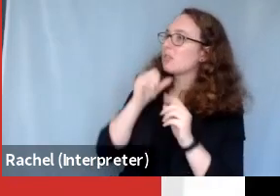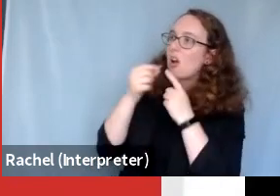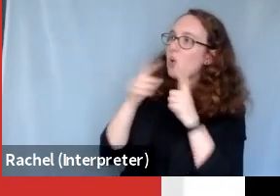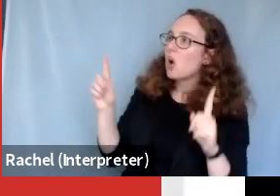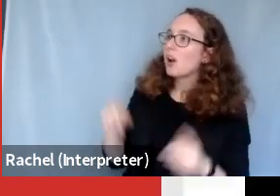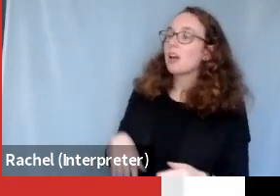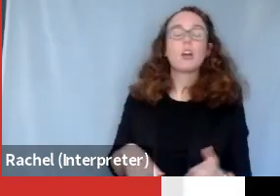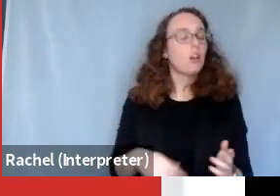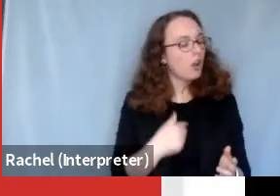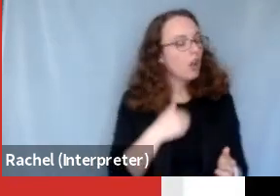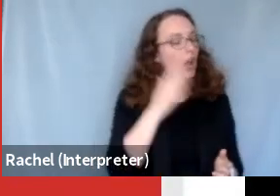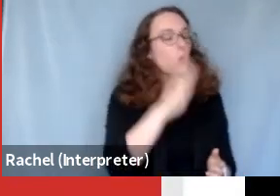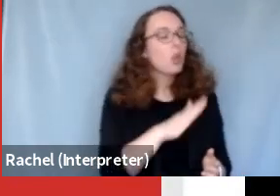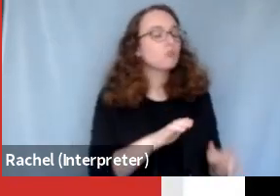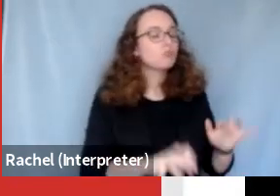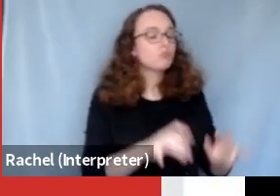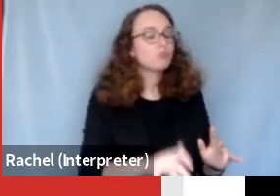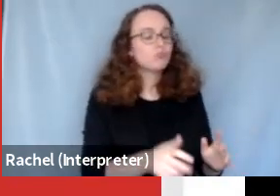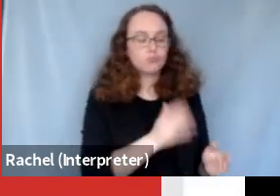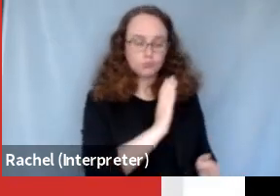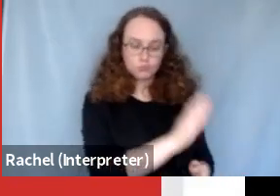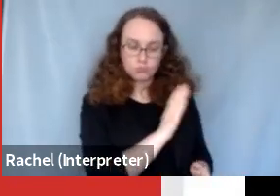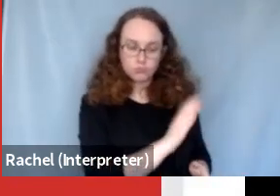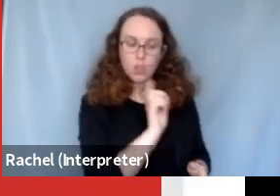the process for that. Then Paul I'll let you take over